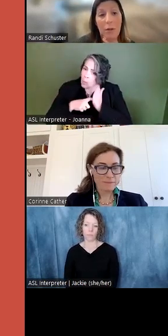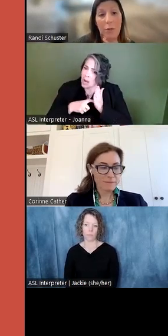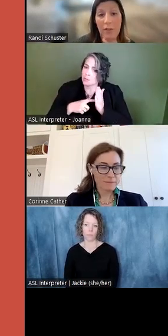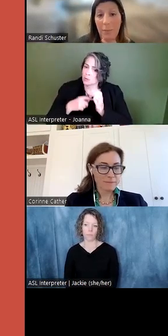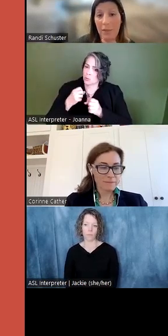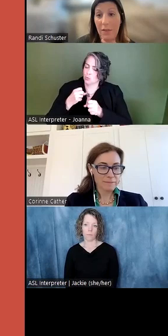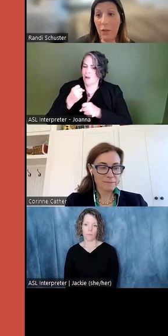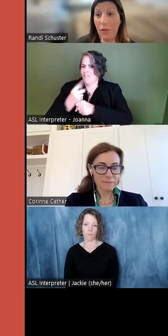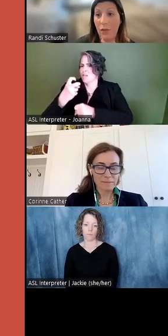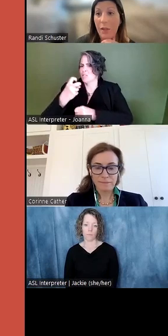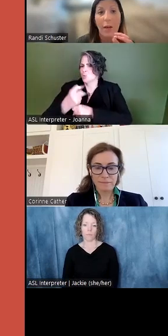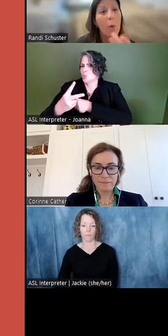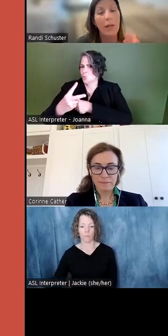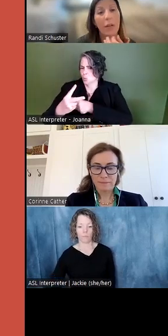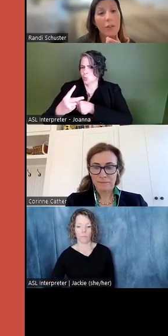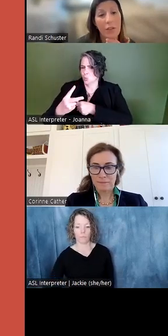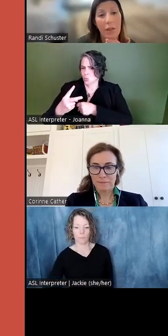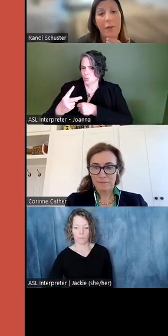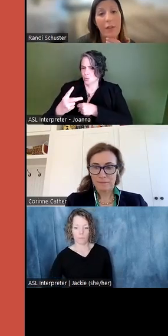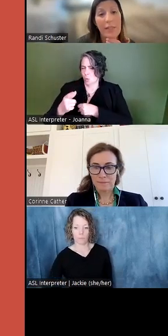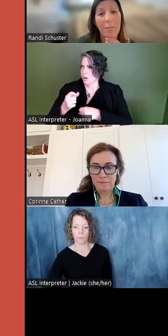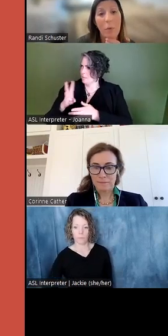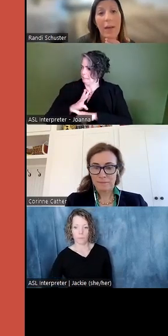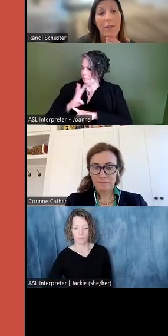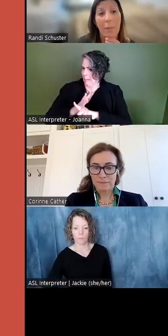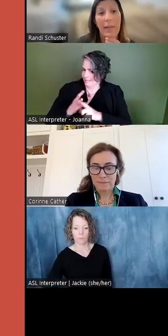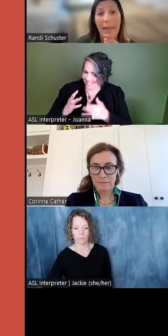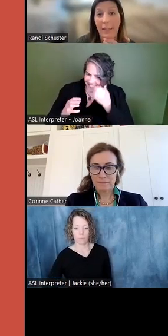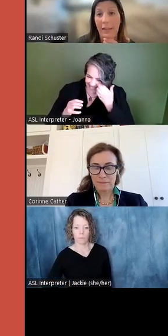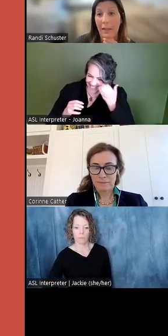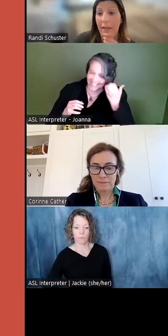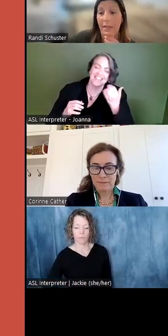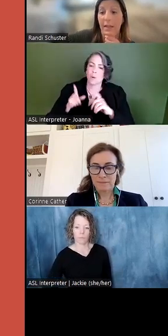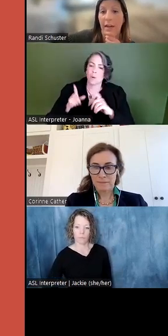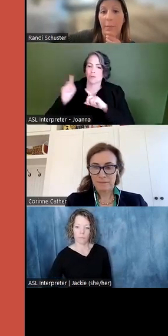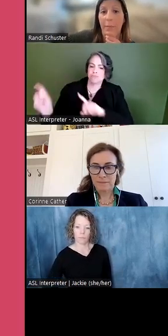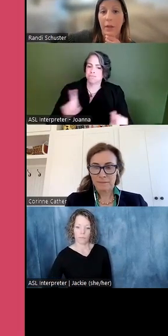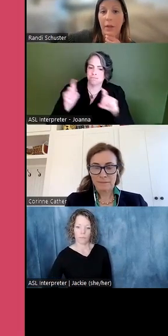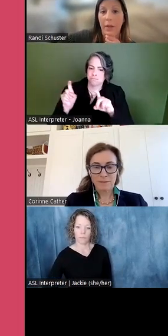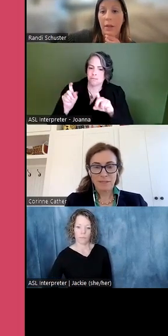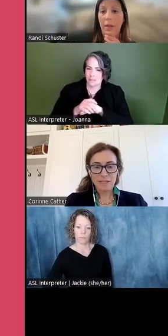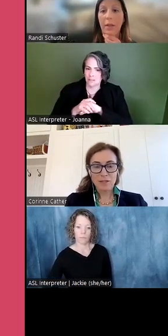for substance use and just a very simple way of helping get kids connected to care.